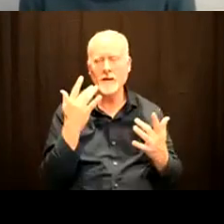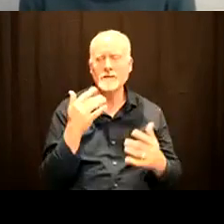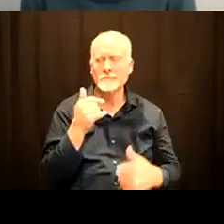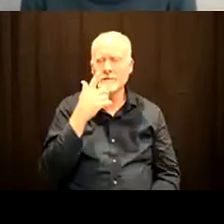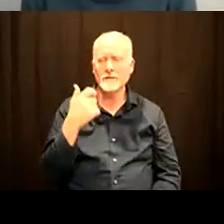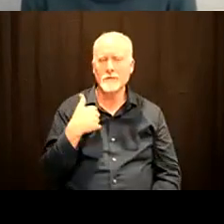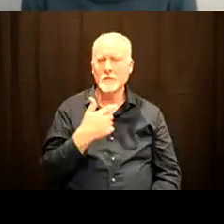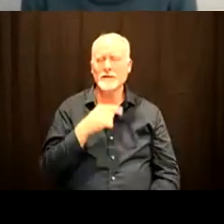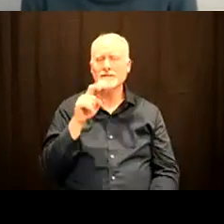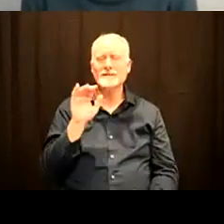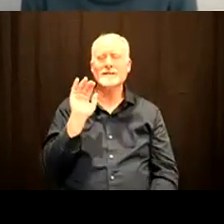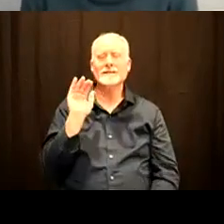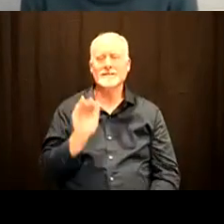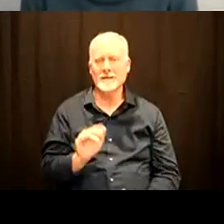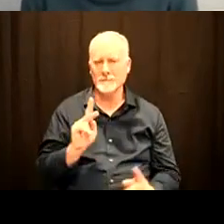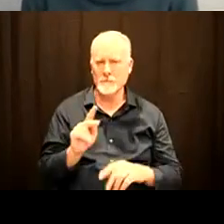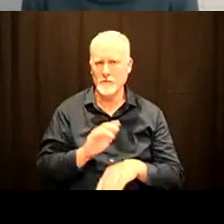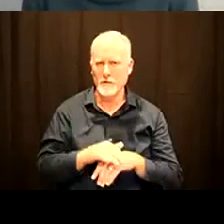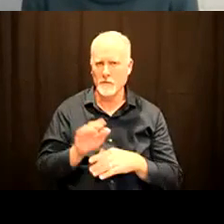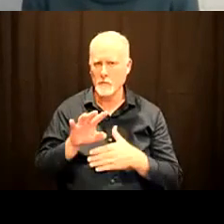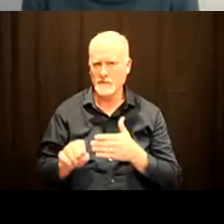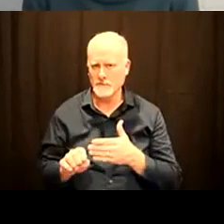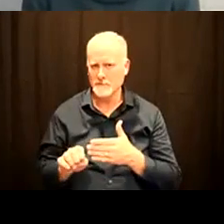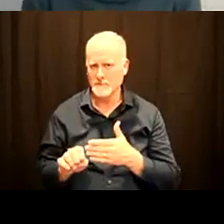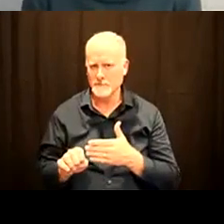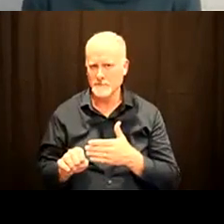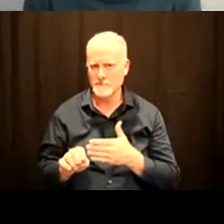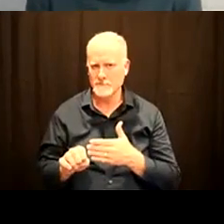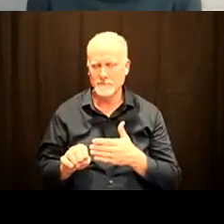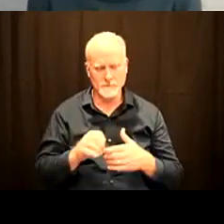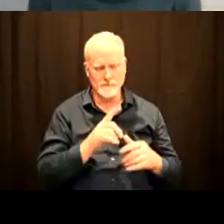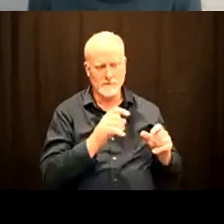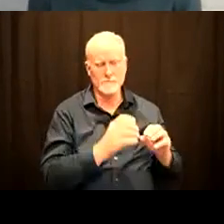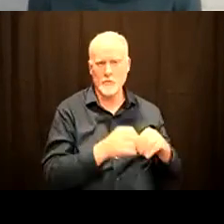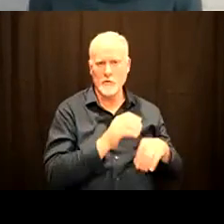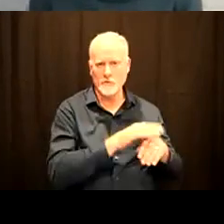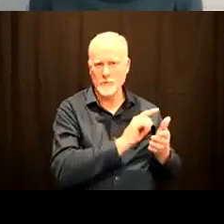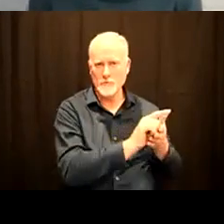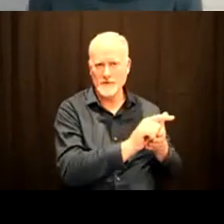fewer people over the weekend than we do during the week and the cases are reported about one day